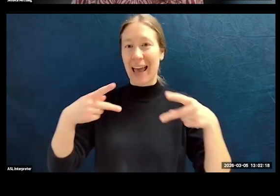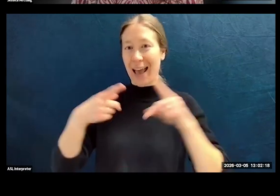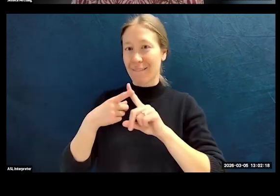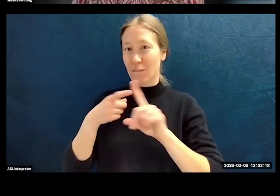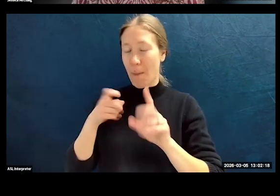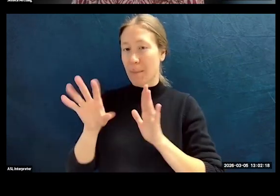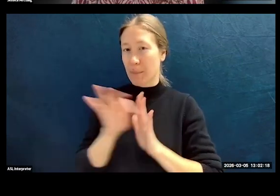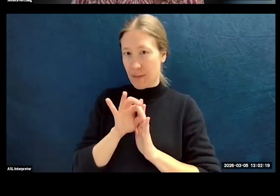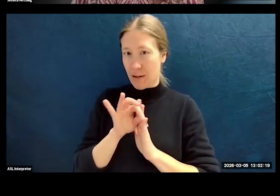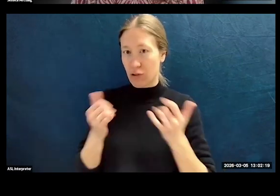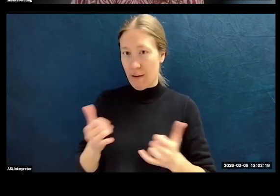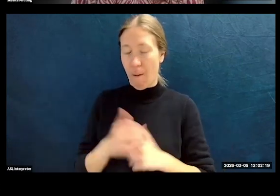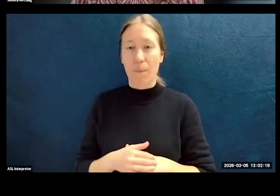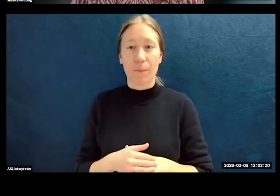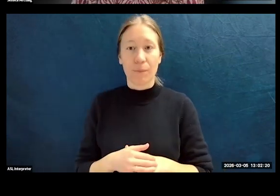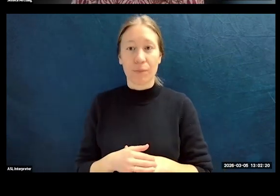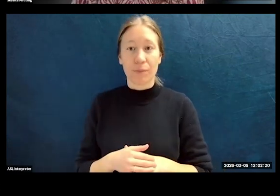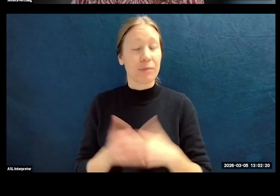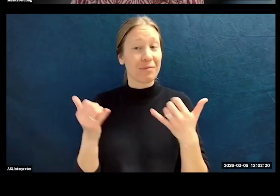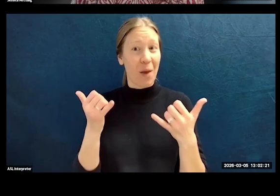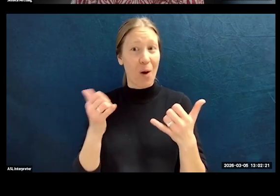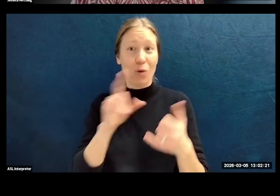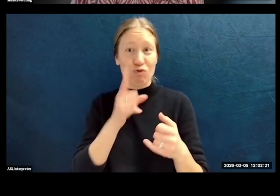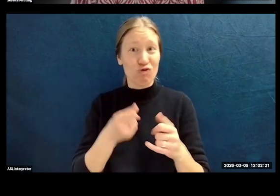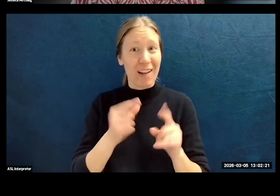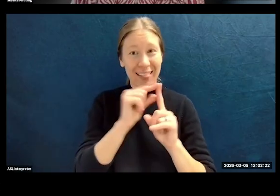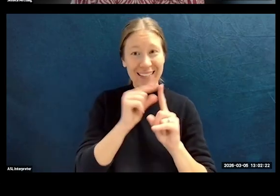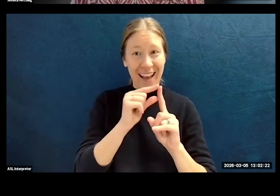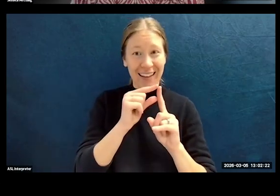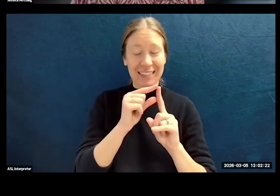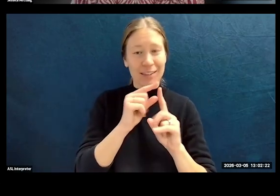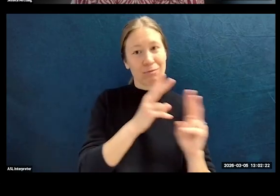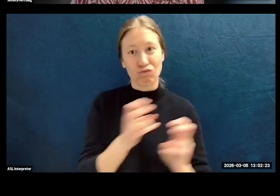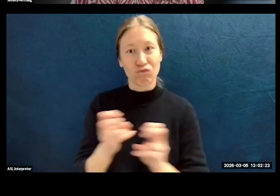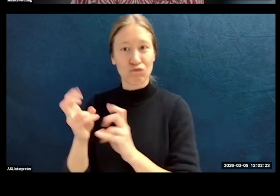And again, we have pulled in the real text content to be associated with this heading level 2 tag.